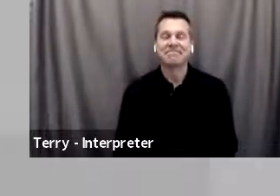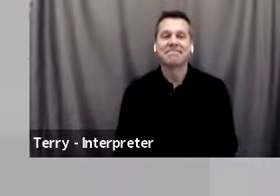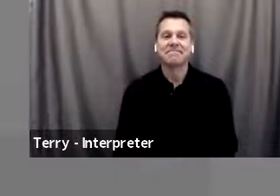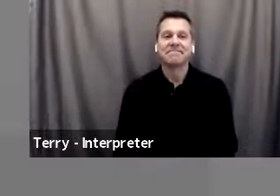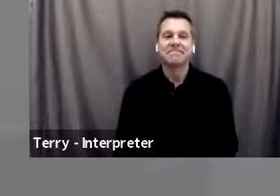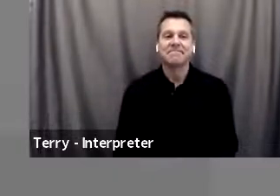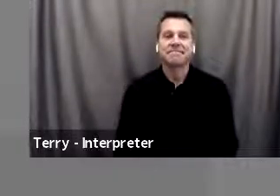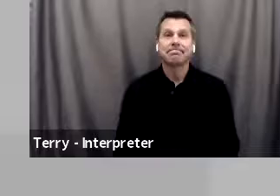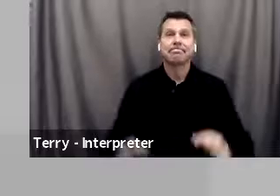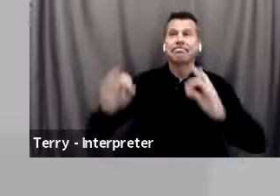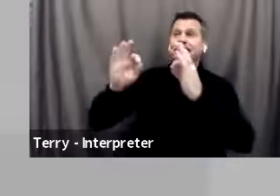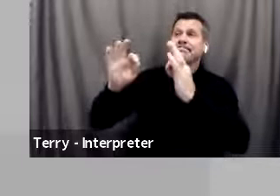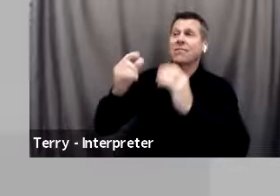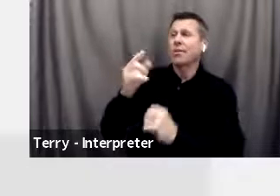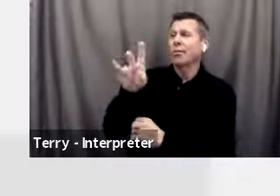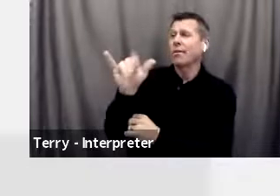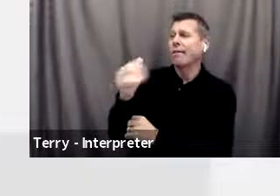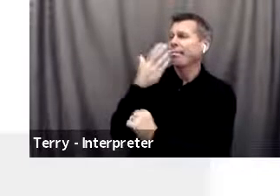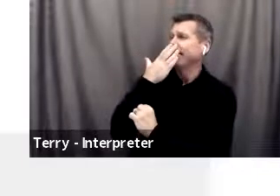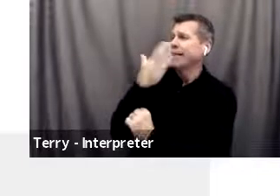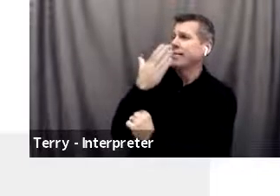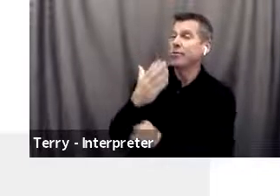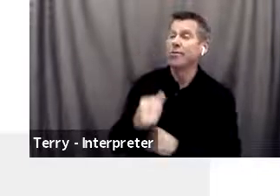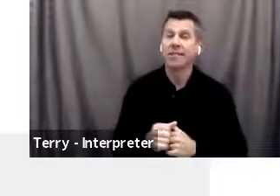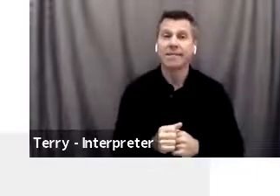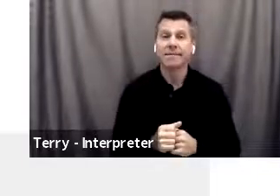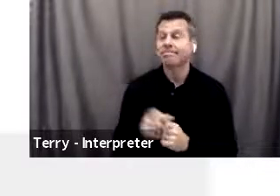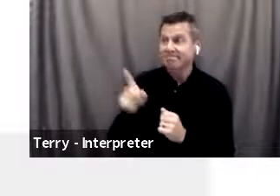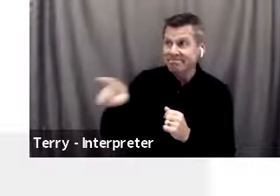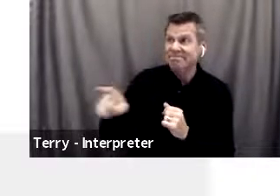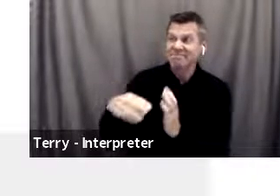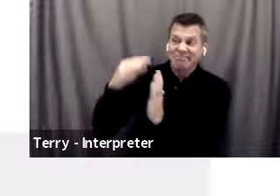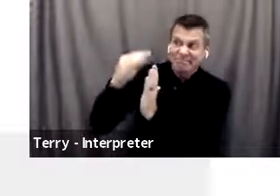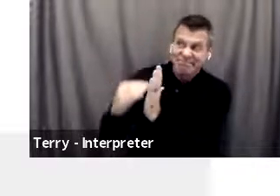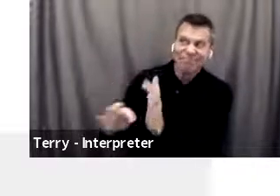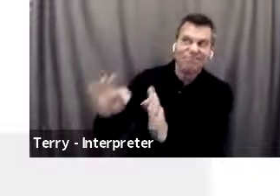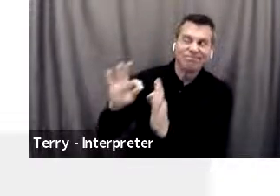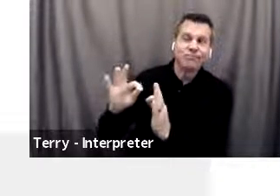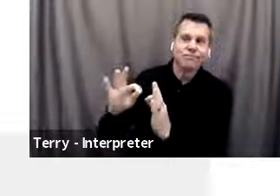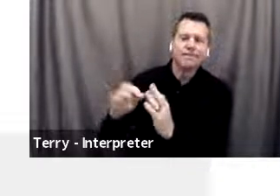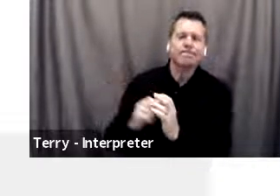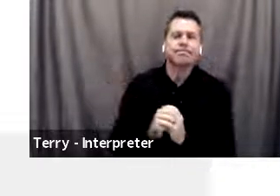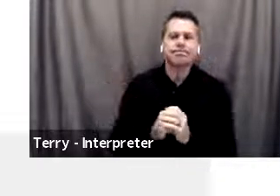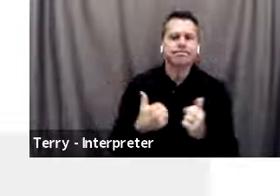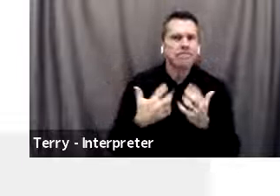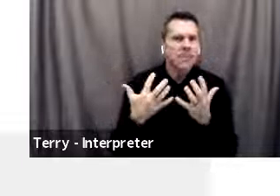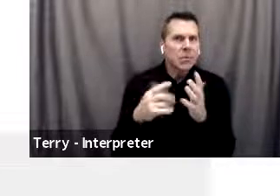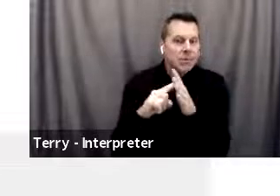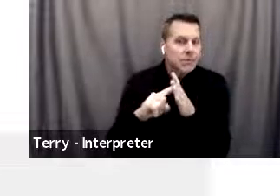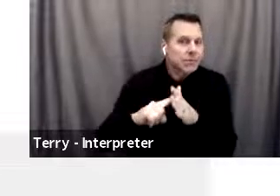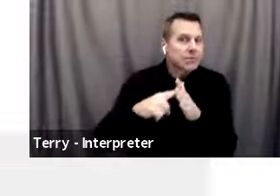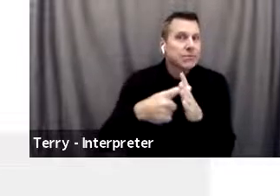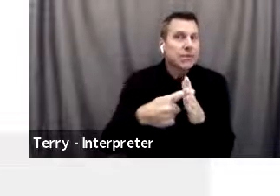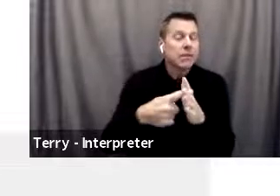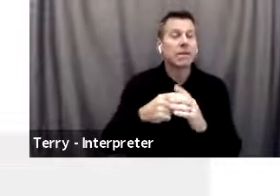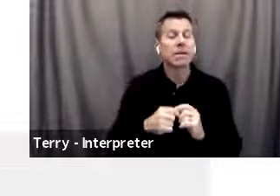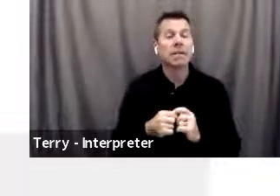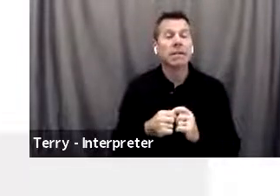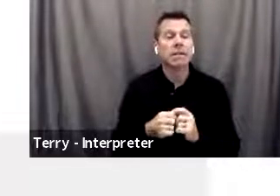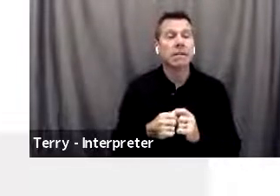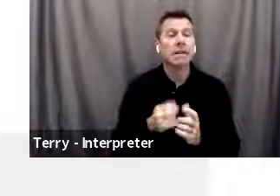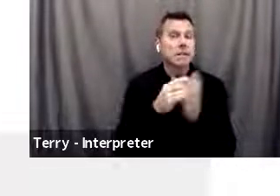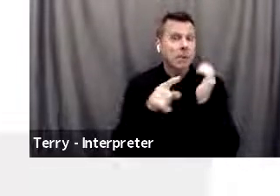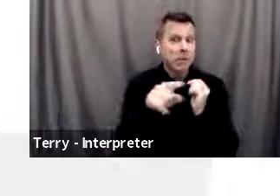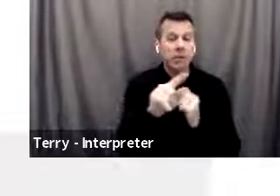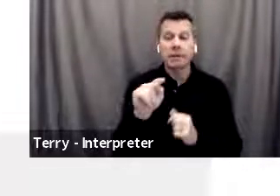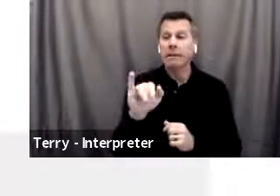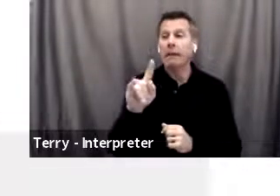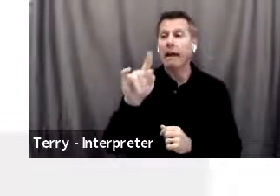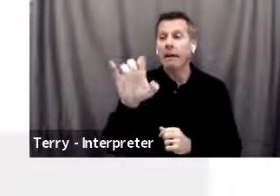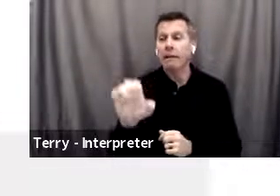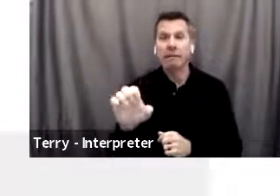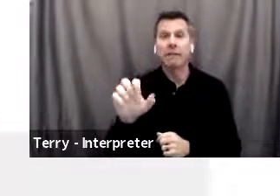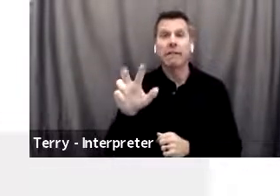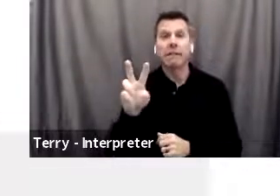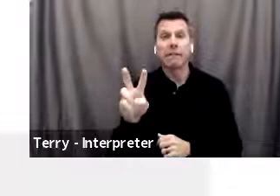Great, thank you, Gloria. I appreciate all of those notes. So I want to begin, I know for some of you, title five may not be familiar